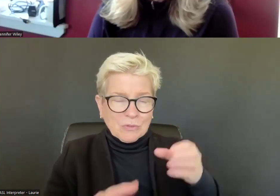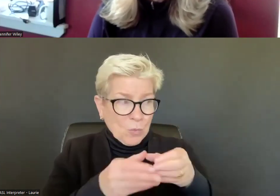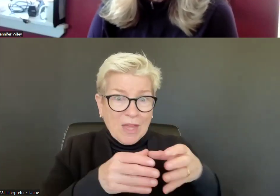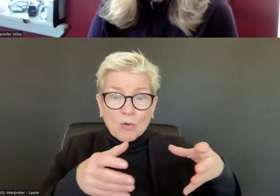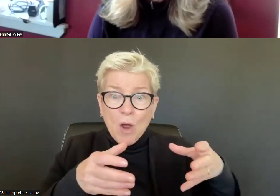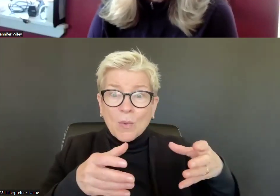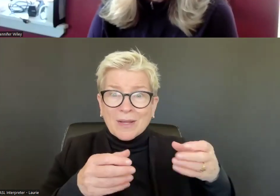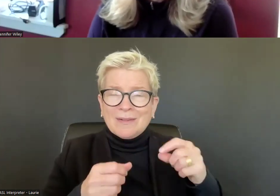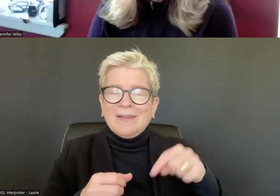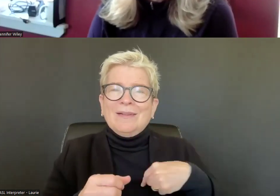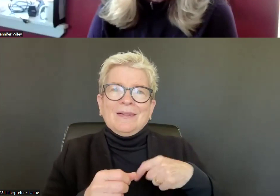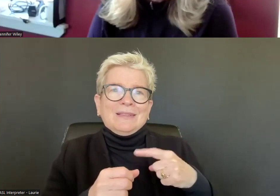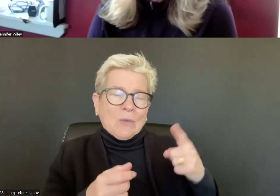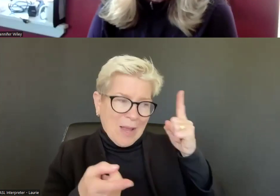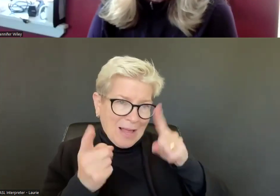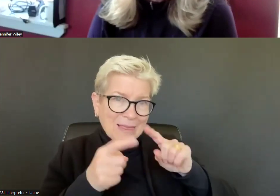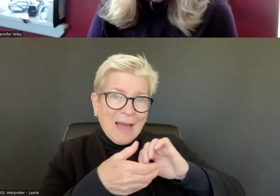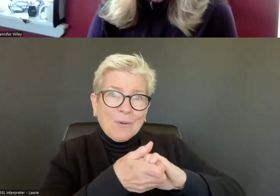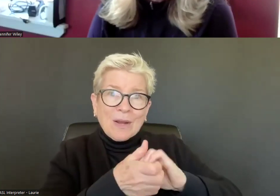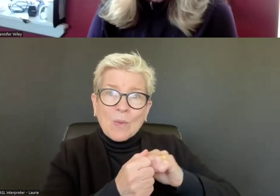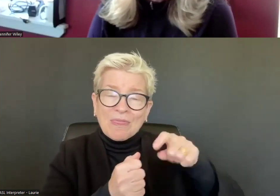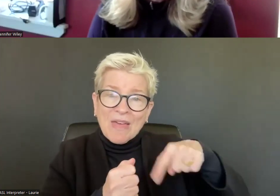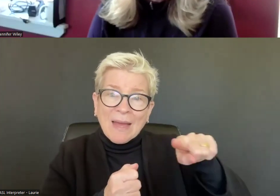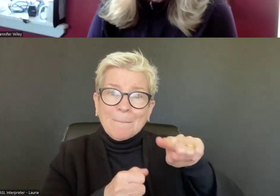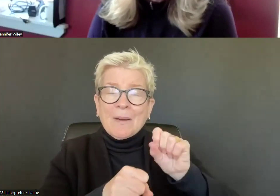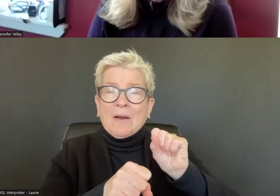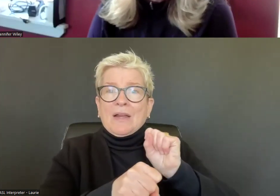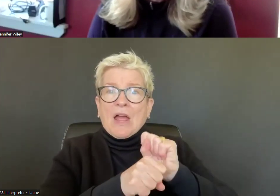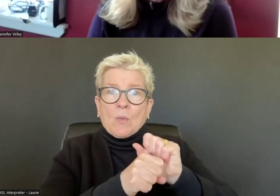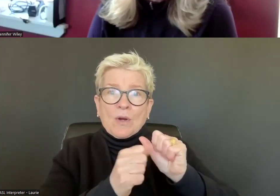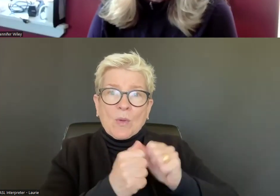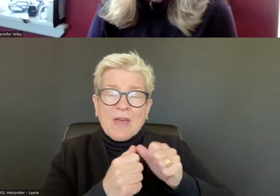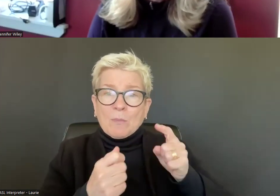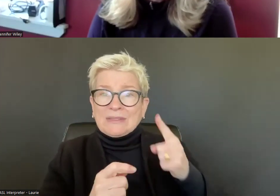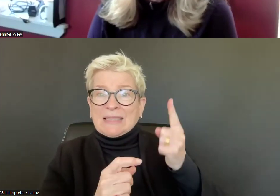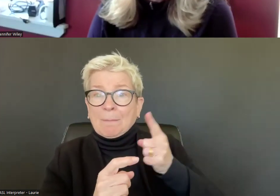them and communicate with them when things are coming up and then there more than we